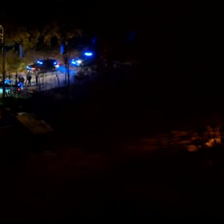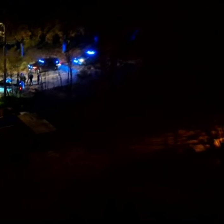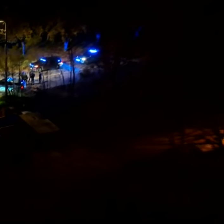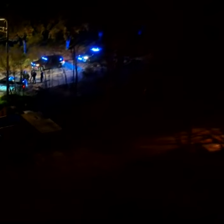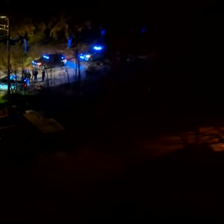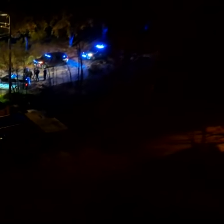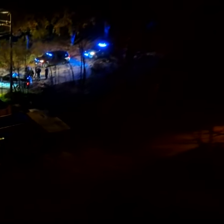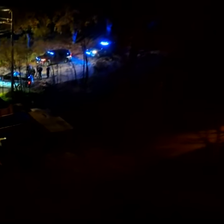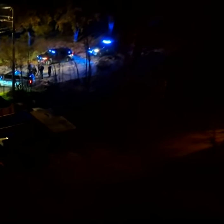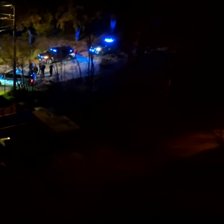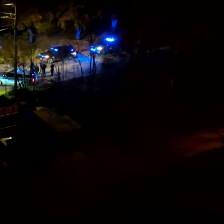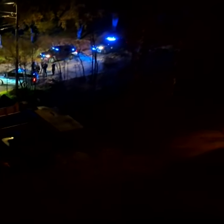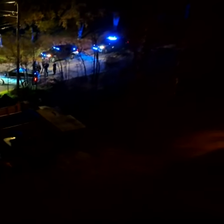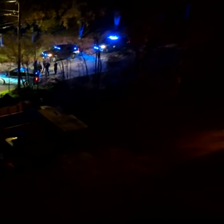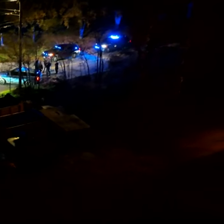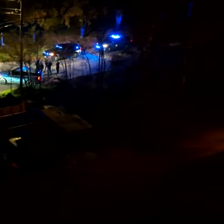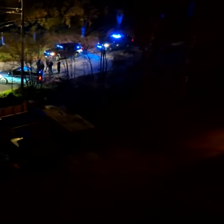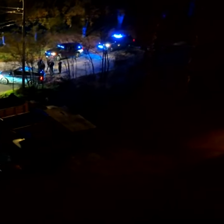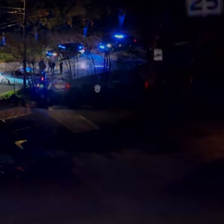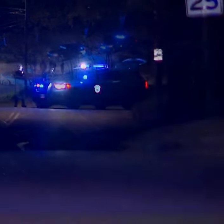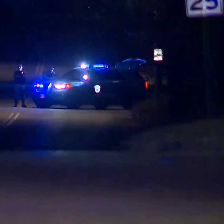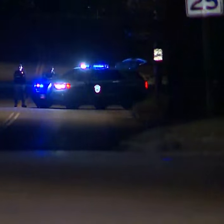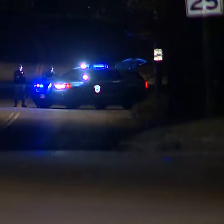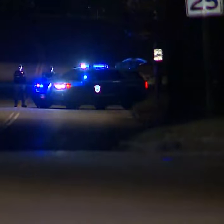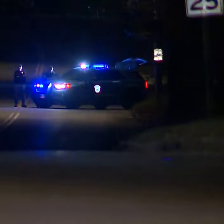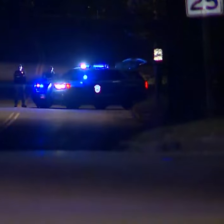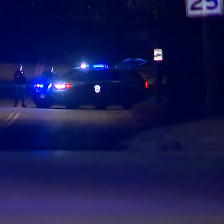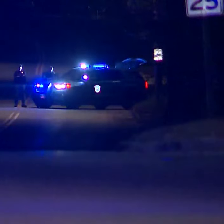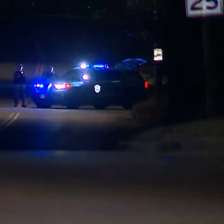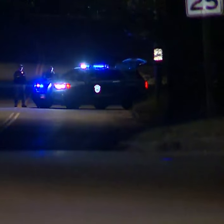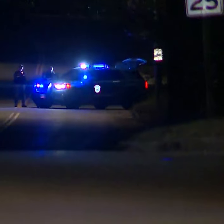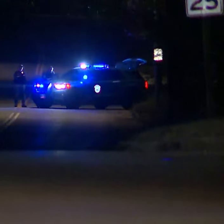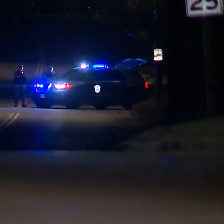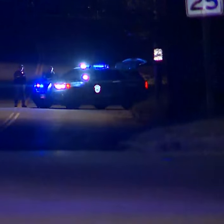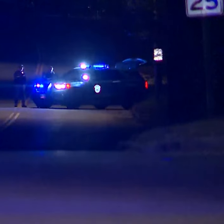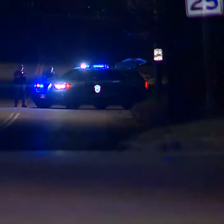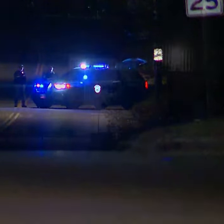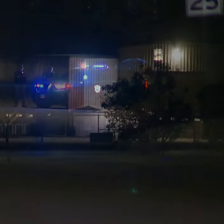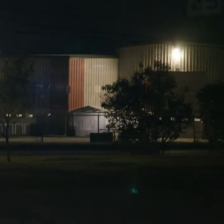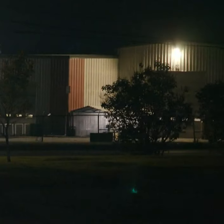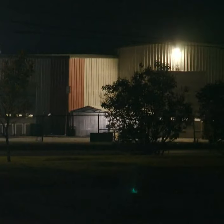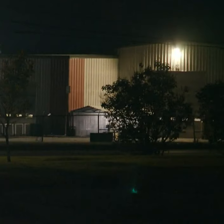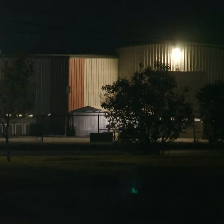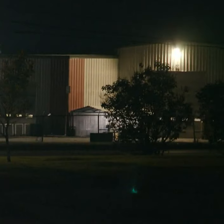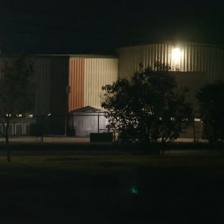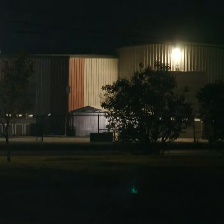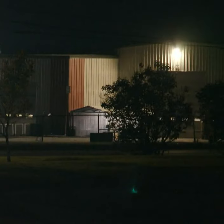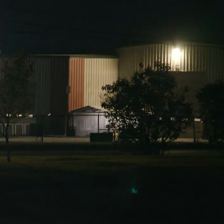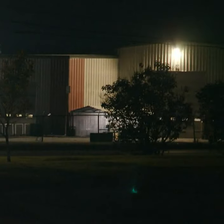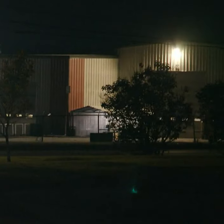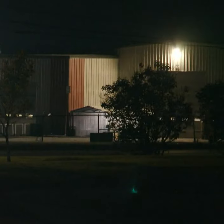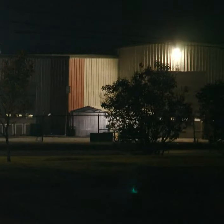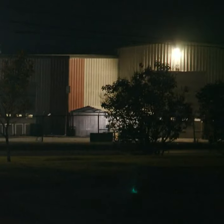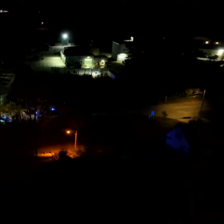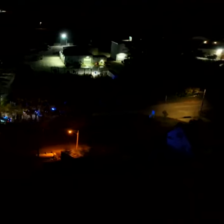Police say his body was found near the Androscoggin River in Lisbon Friday night by a cycling center where he used to work.